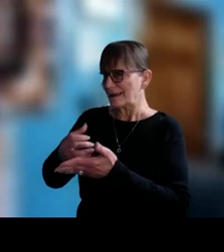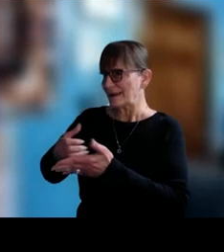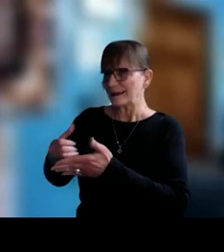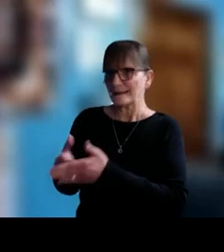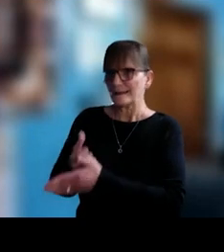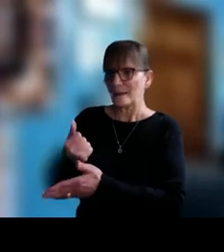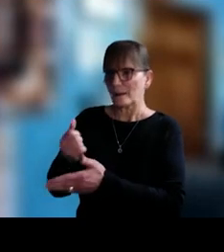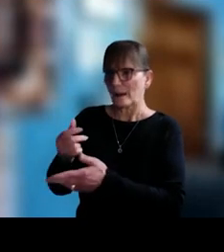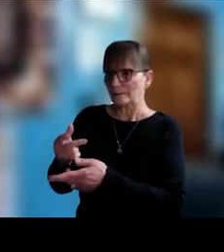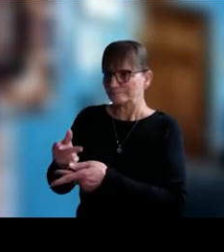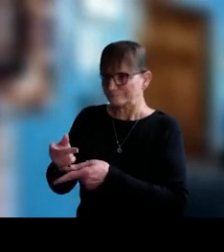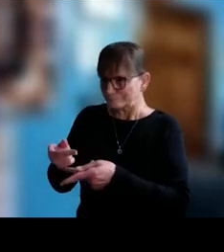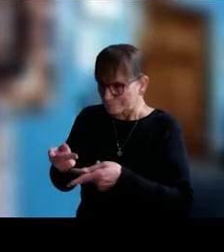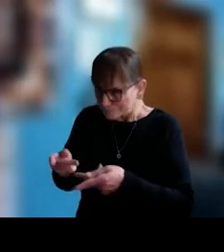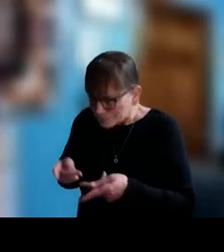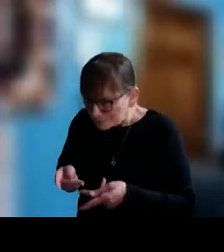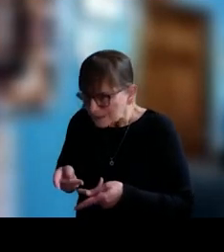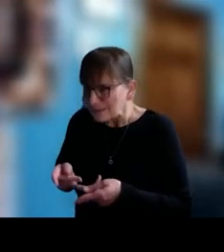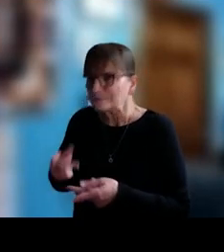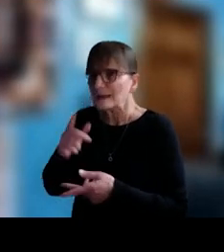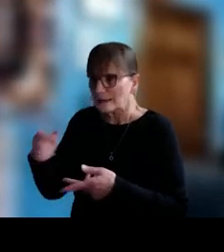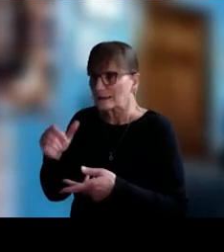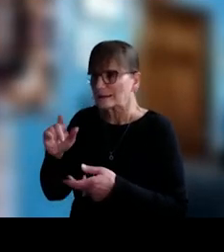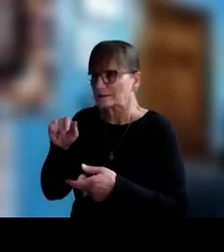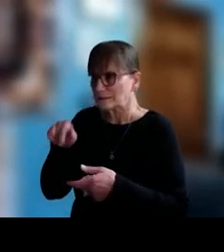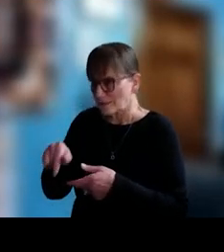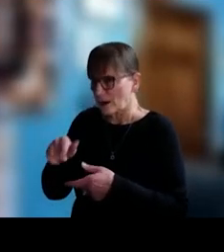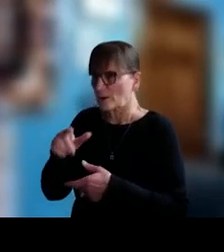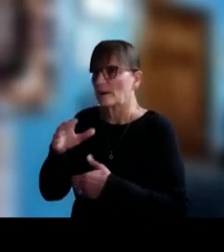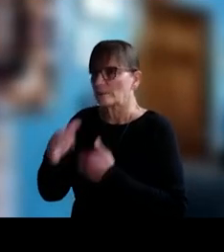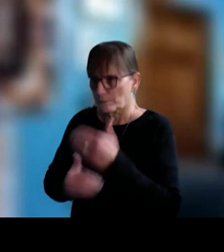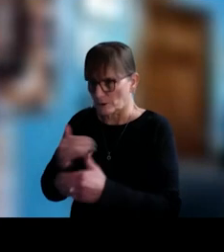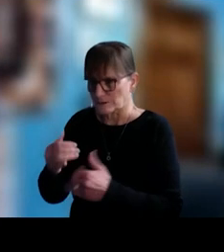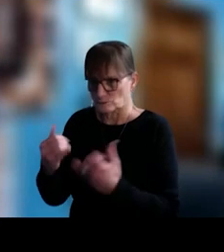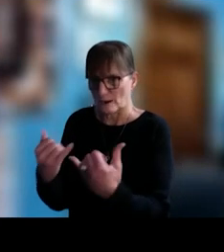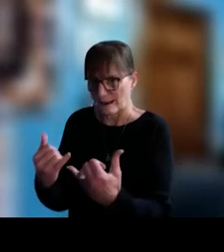and, well, it's in the process right now. She's helped me get through the Social Security.